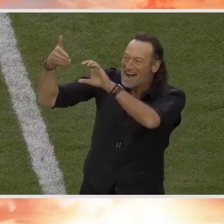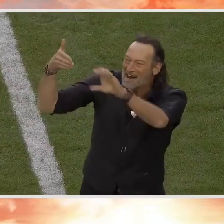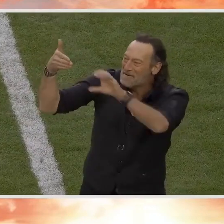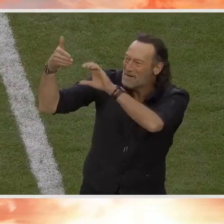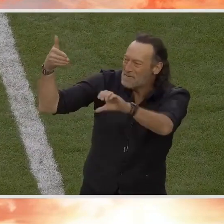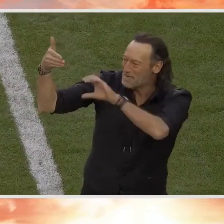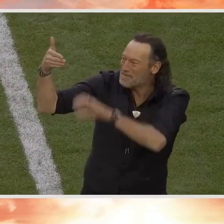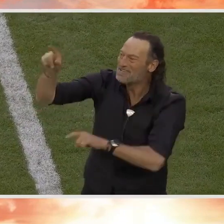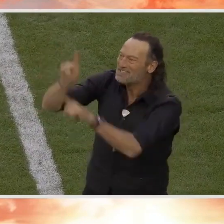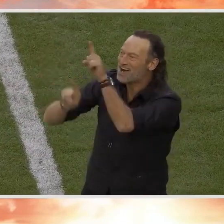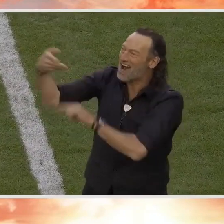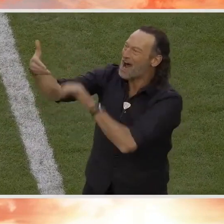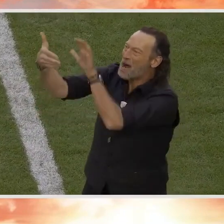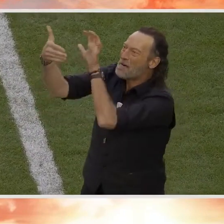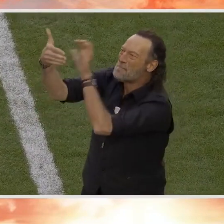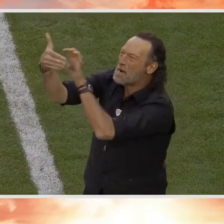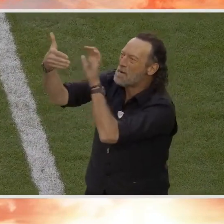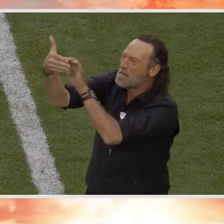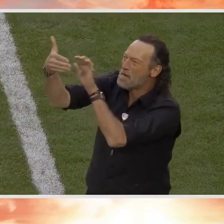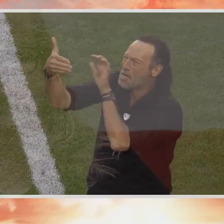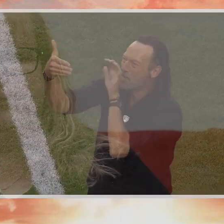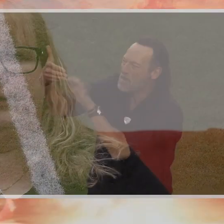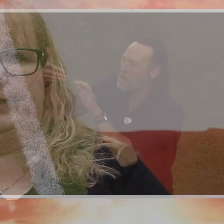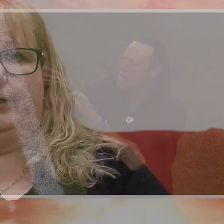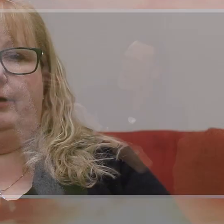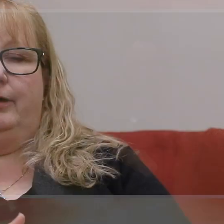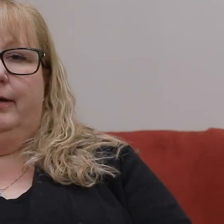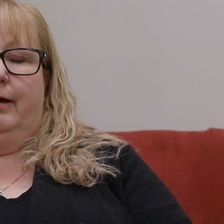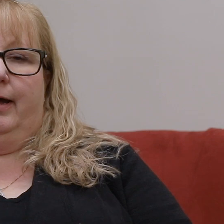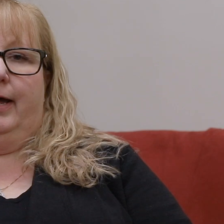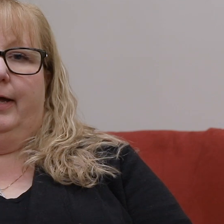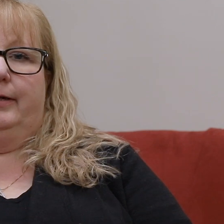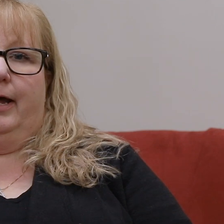And we're going to drop a link on our Facebook page,